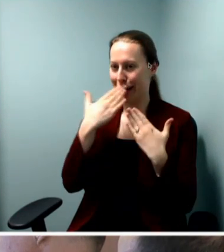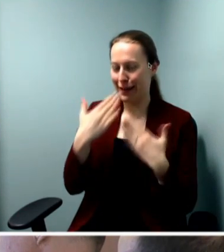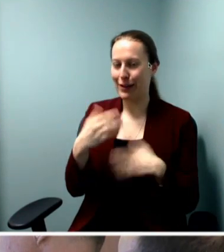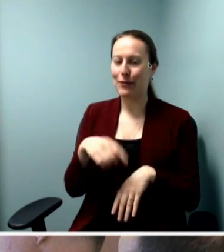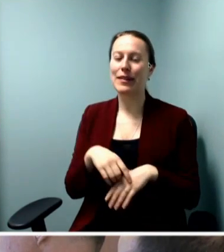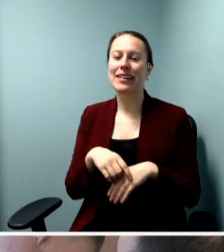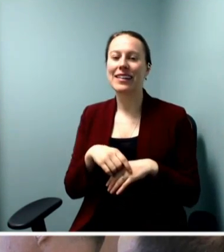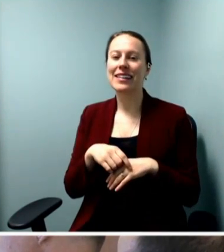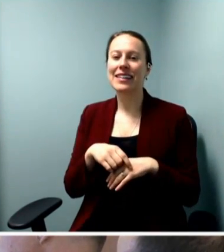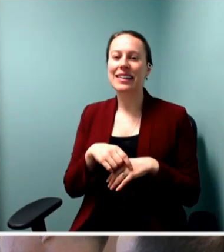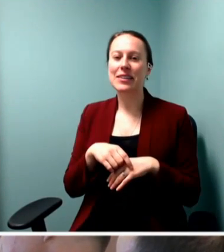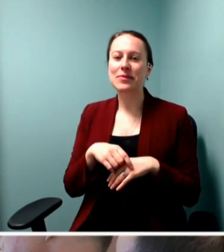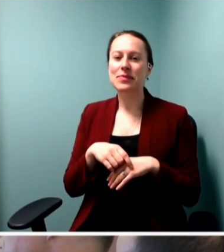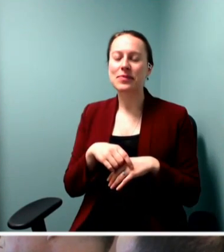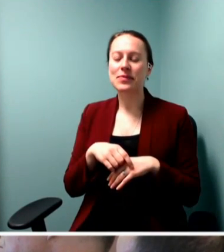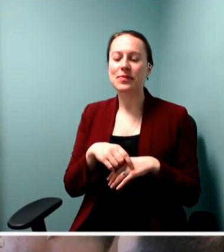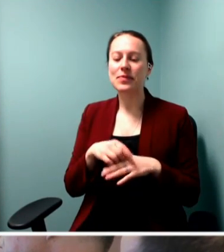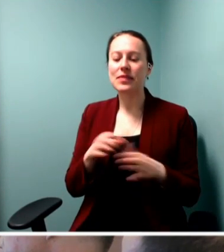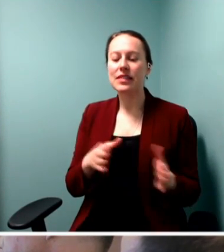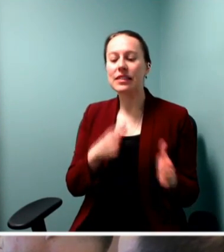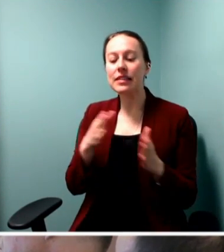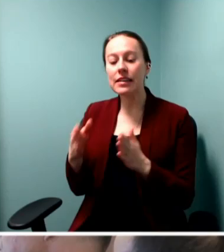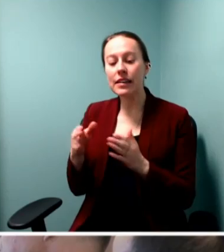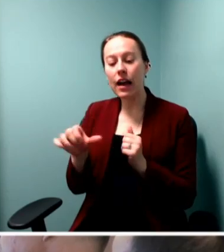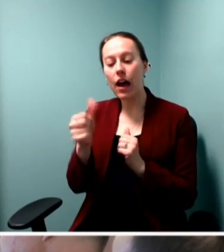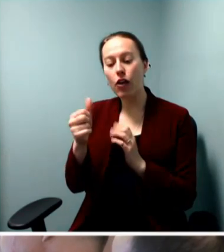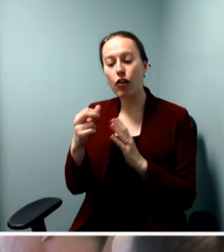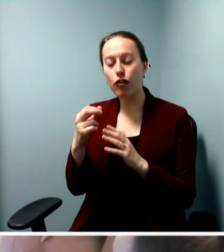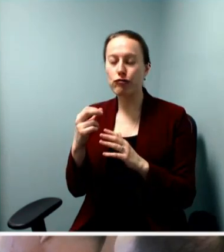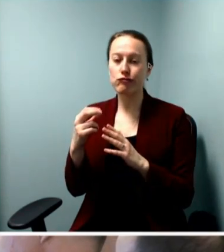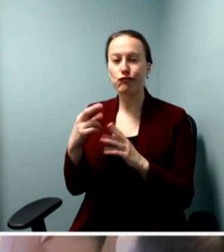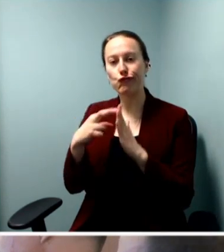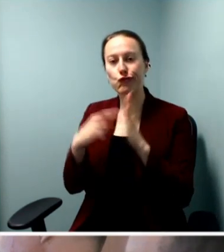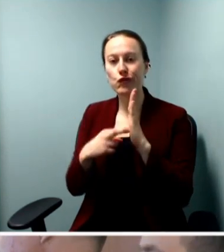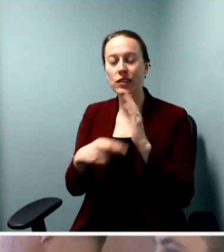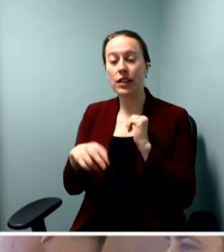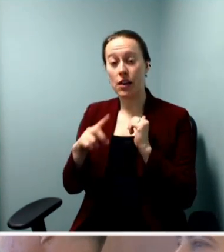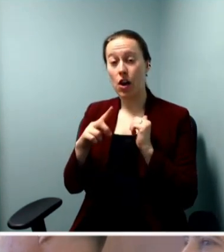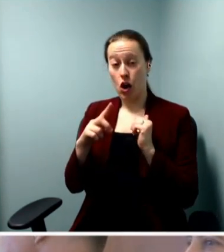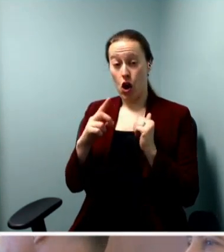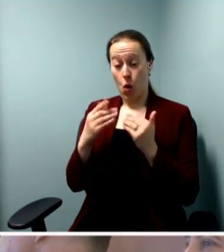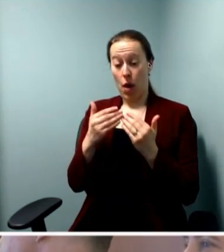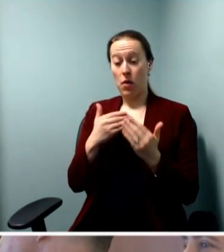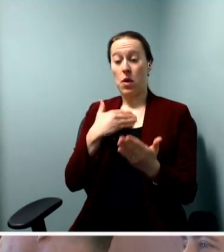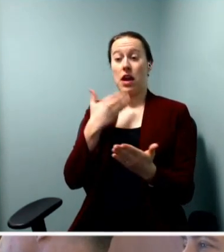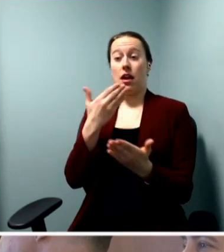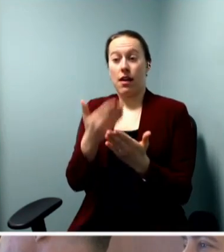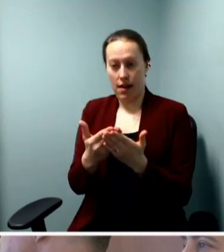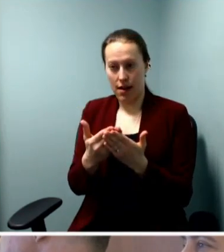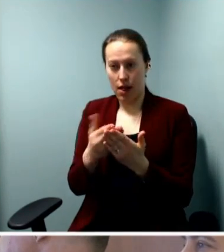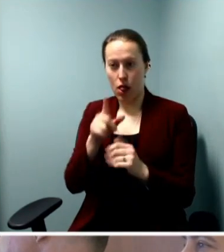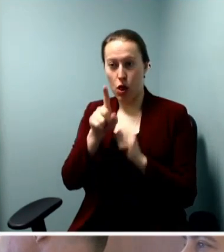Another housekeeping note. When we get to the Q&A, because we're being livestreamed,